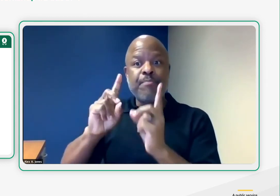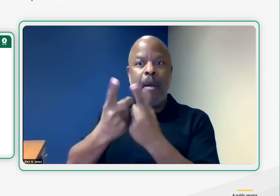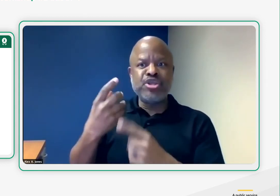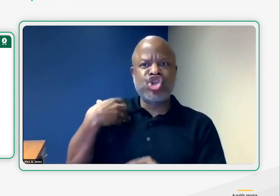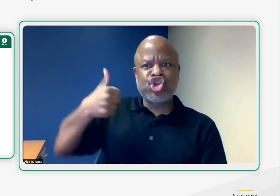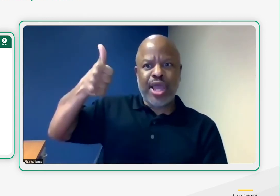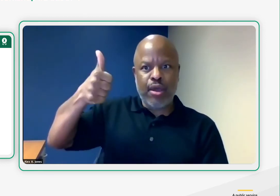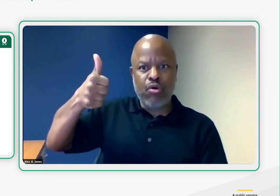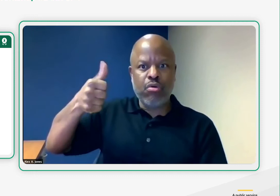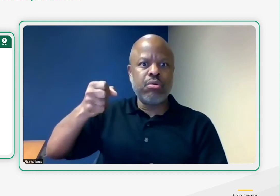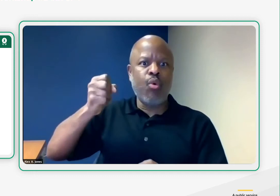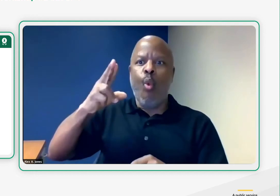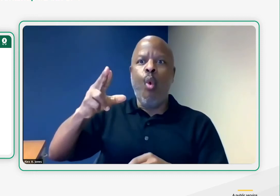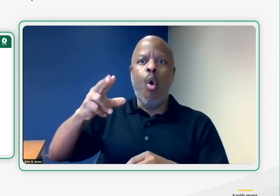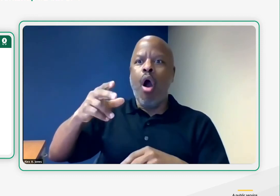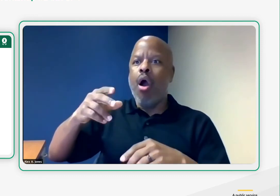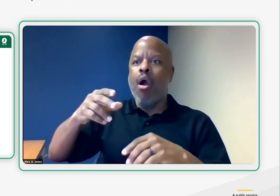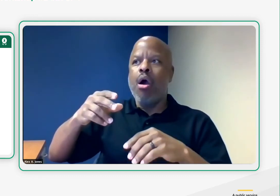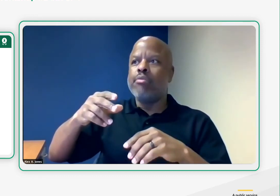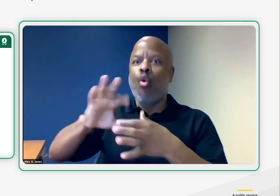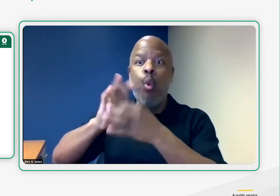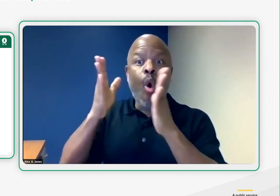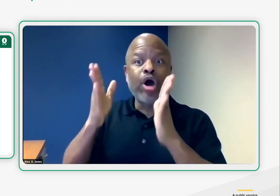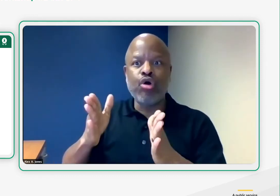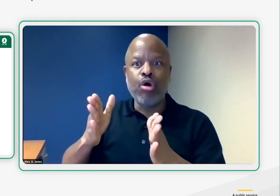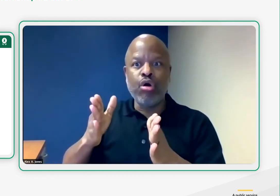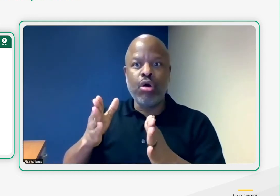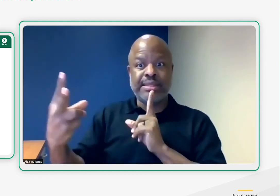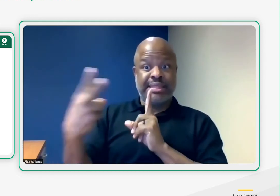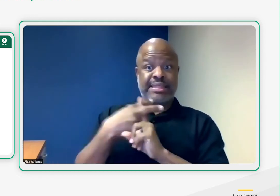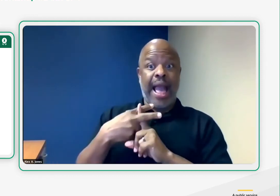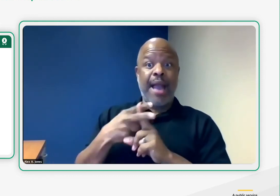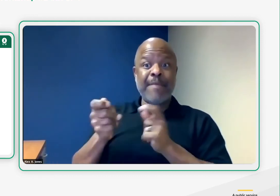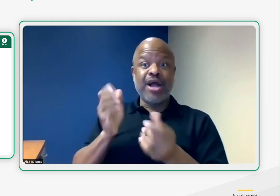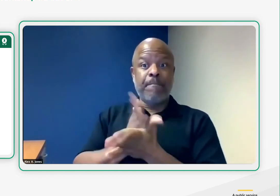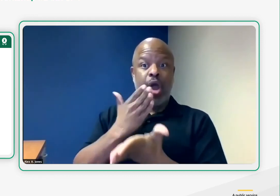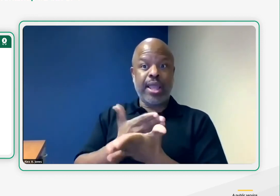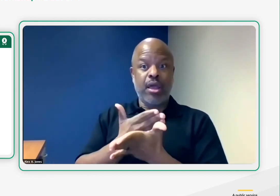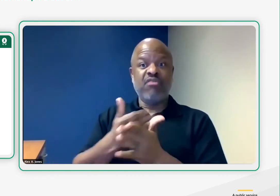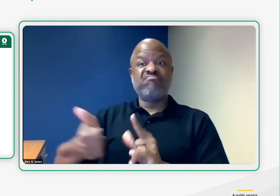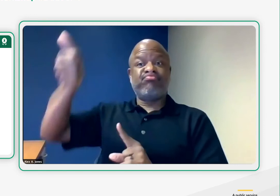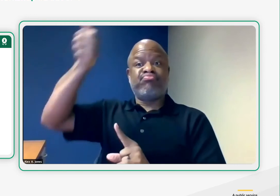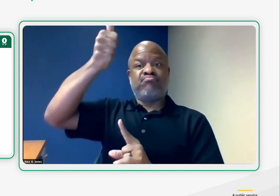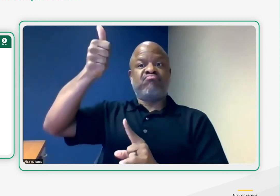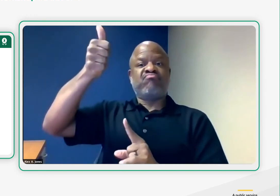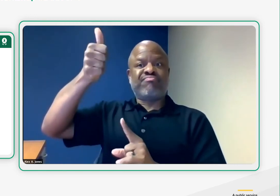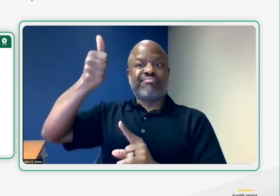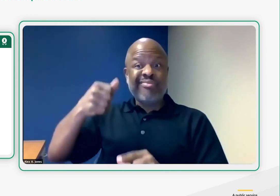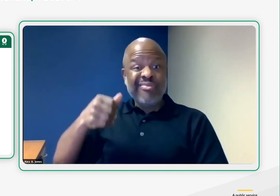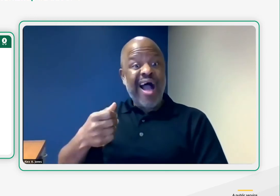we think of how perhaps someone else is assigning a budget to us.